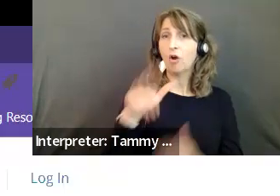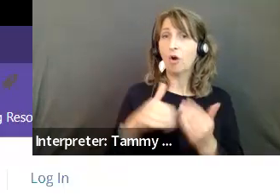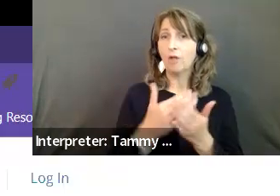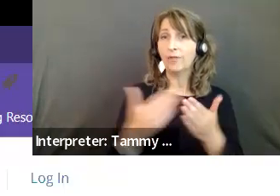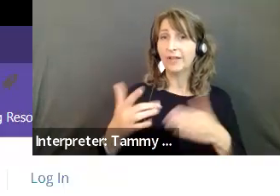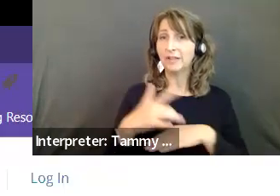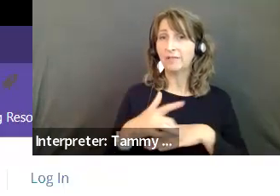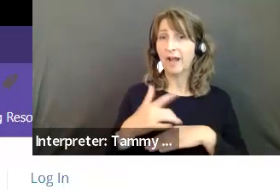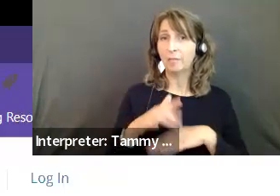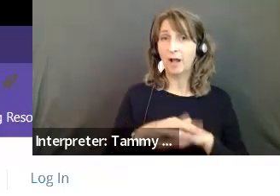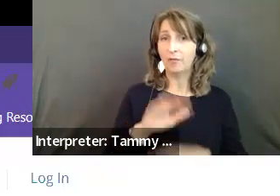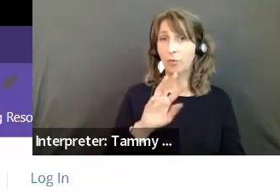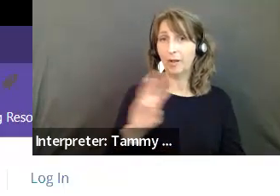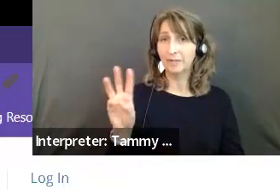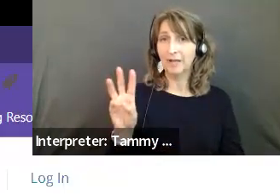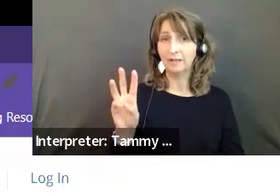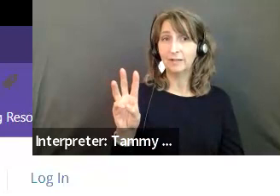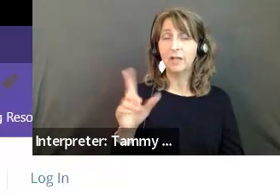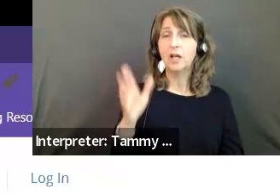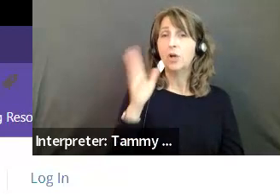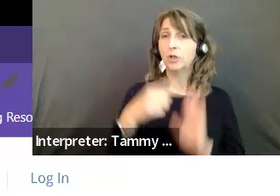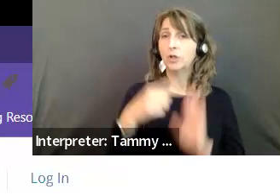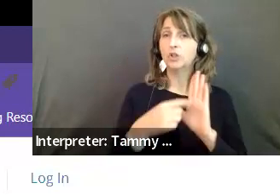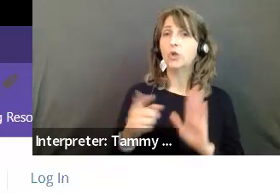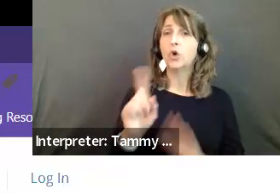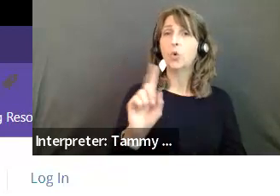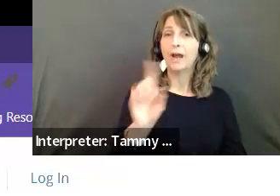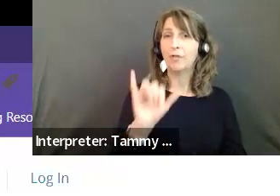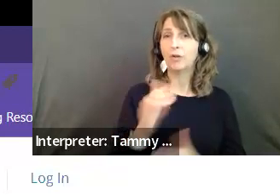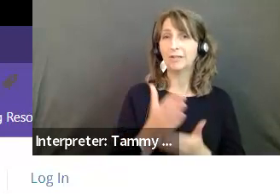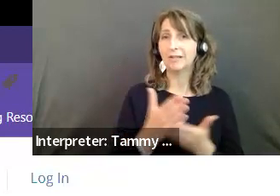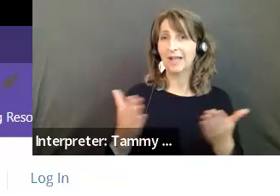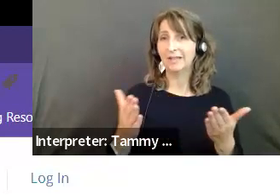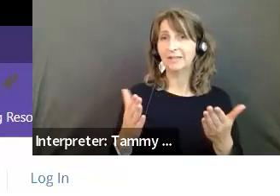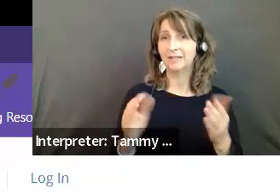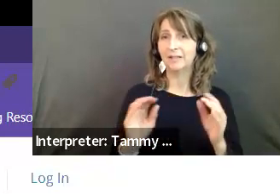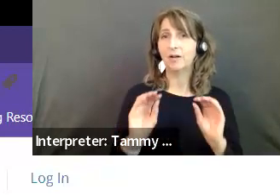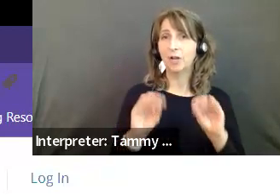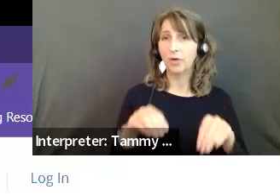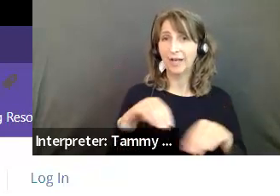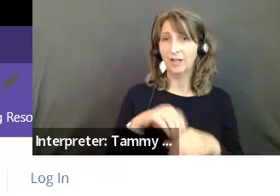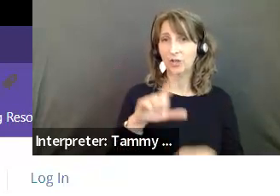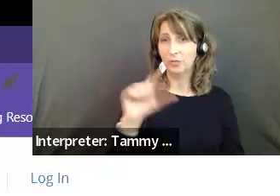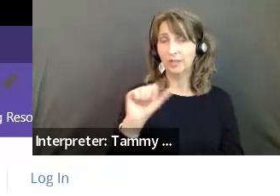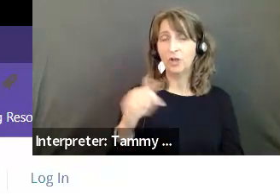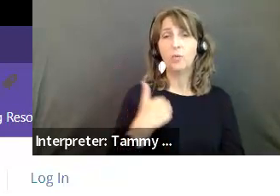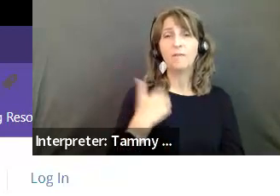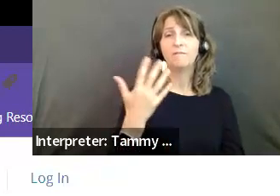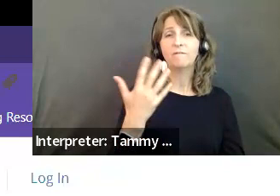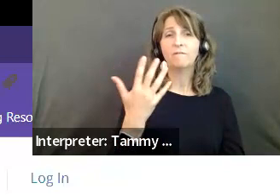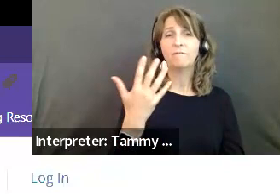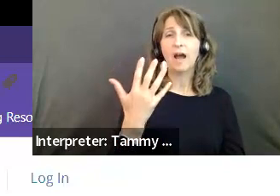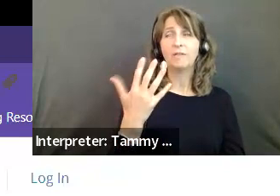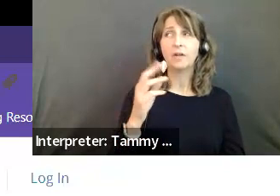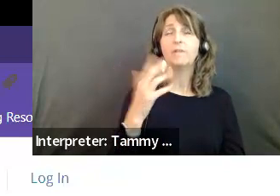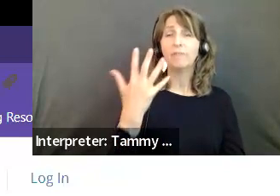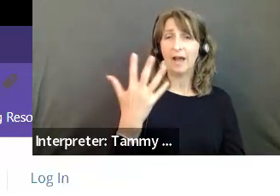And it'll show you by location all over Louisiana. We have 5 different centers. And I'm sorry, 1, 2, 3, 4, 5.